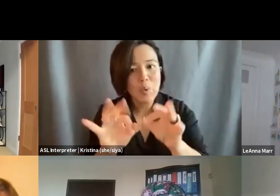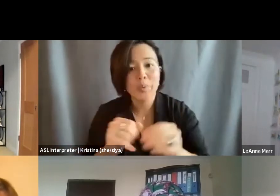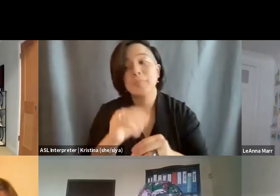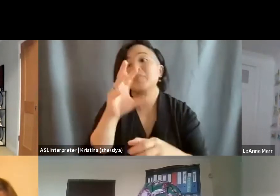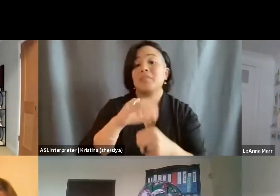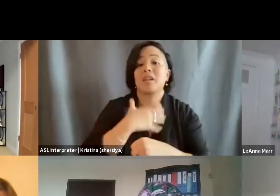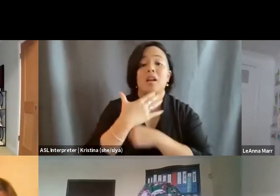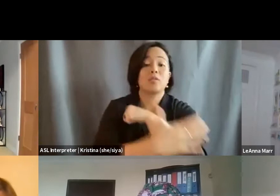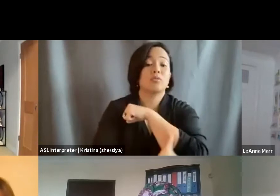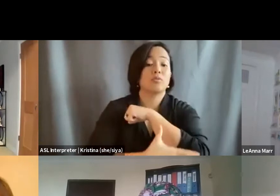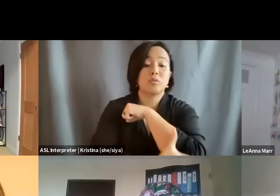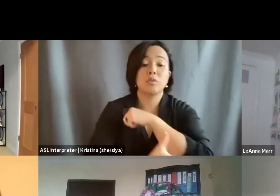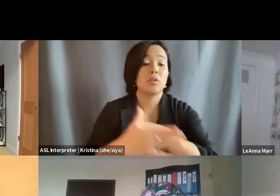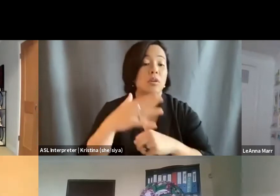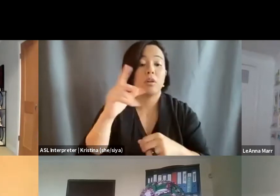where CAMFED works for example, we saw that